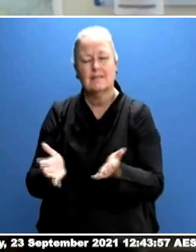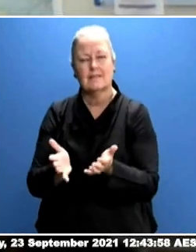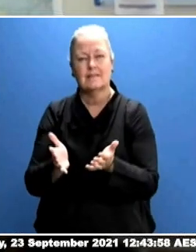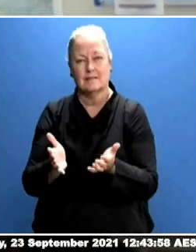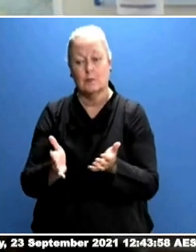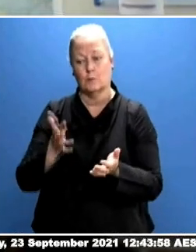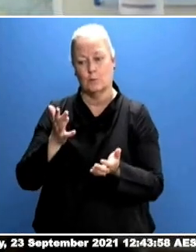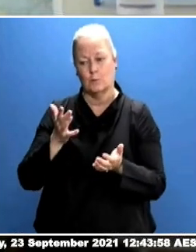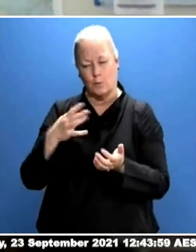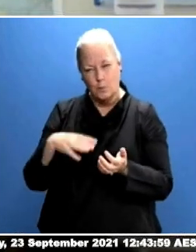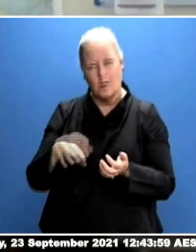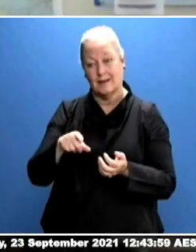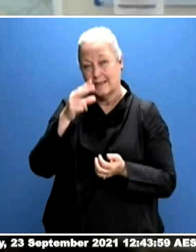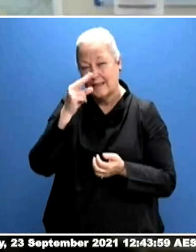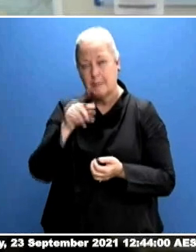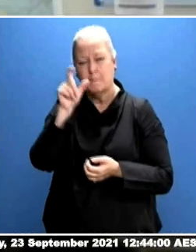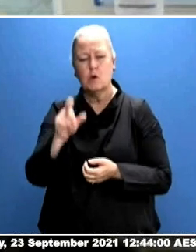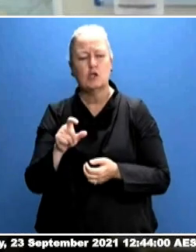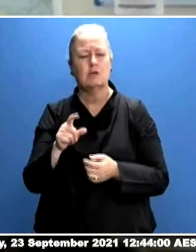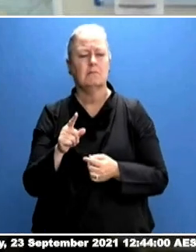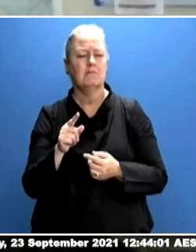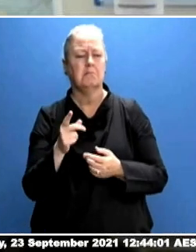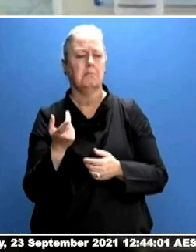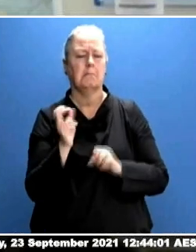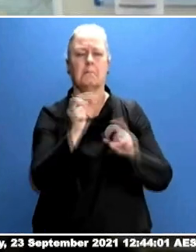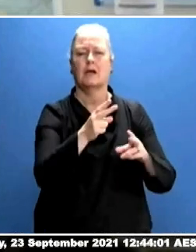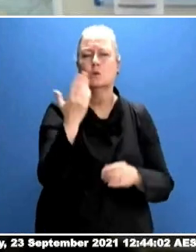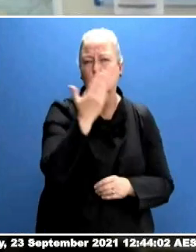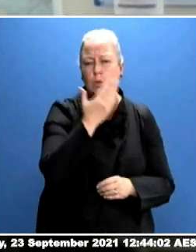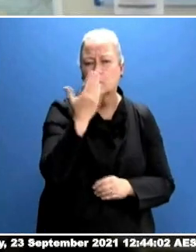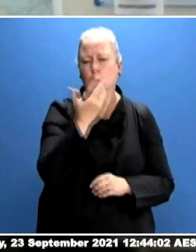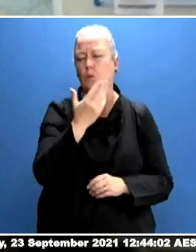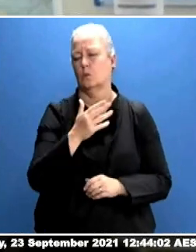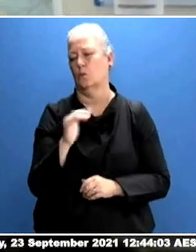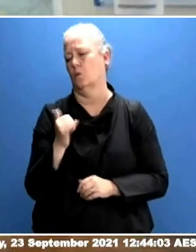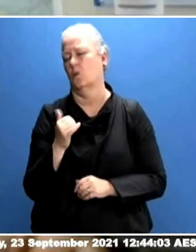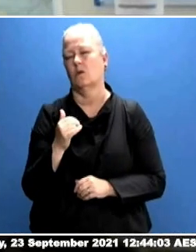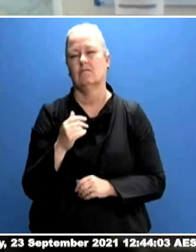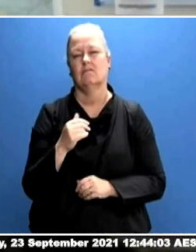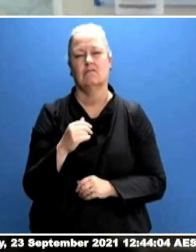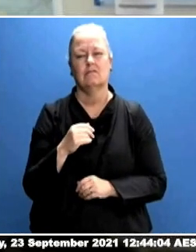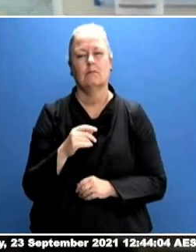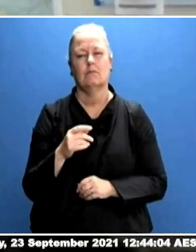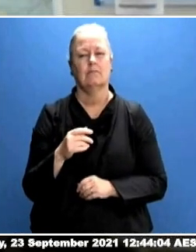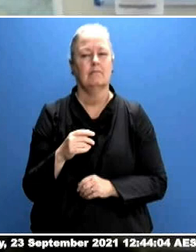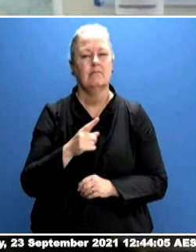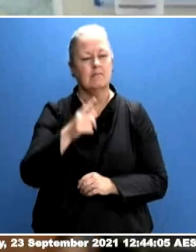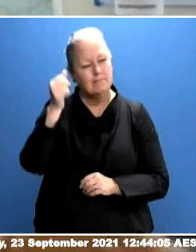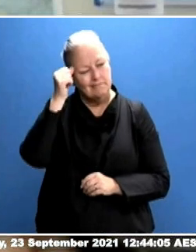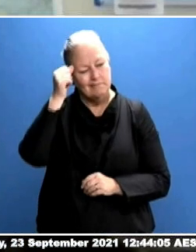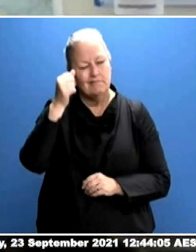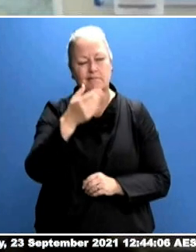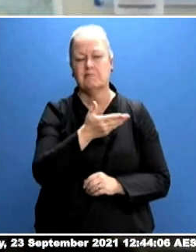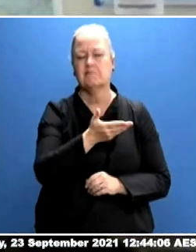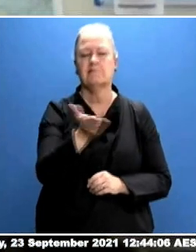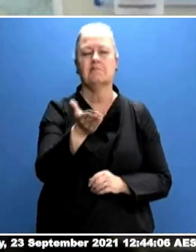person back into school rather than the non-mainstream area of education which